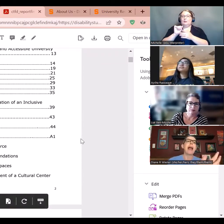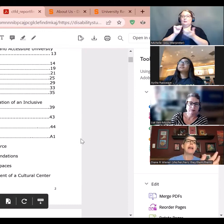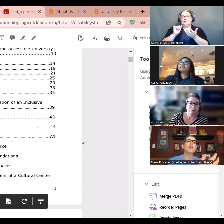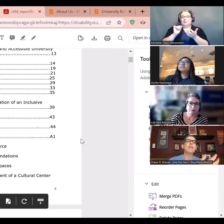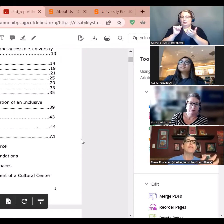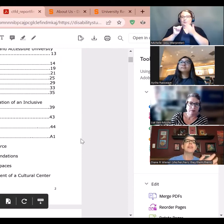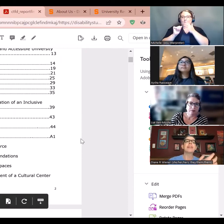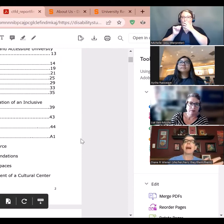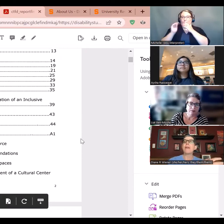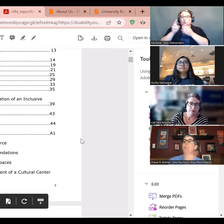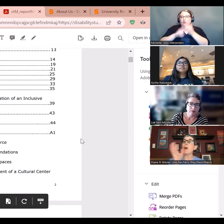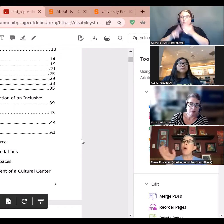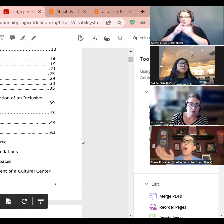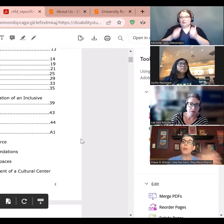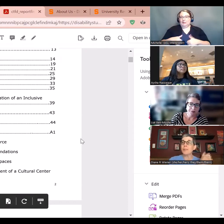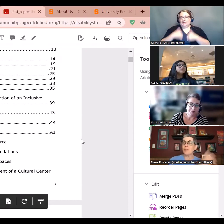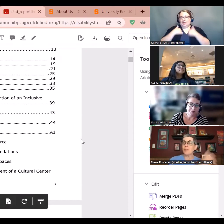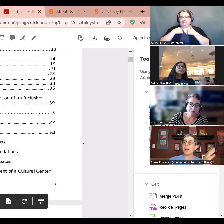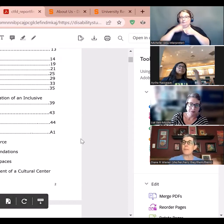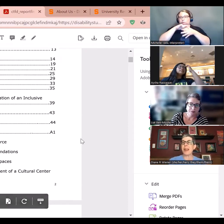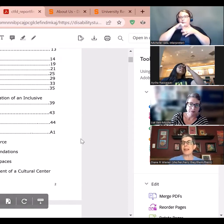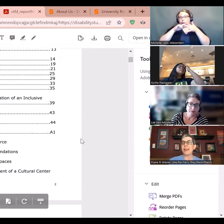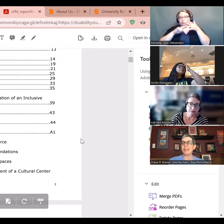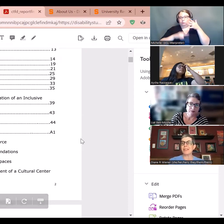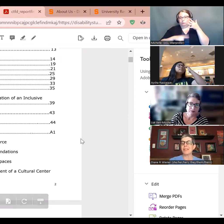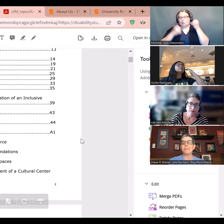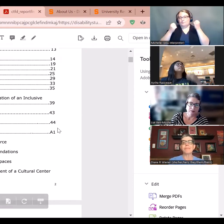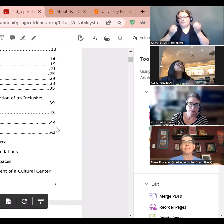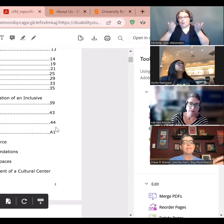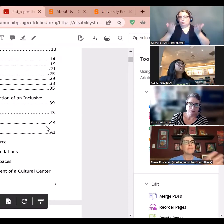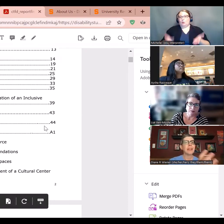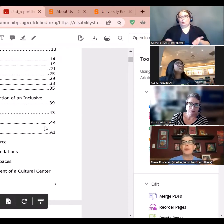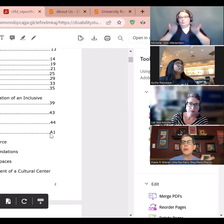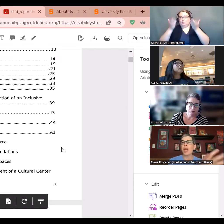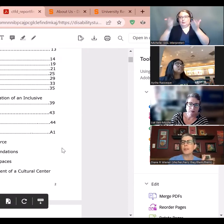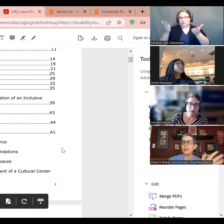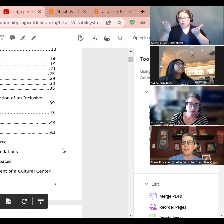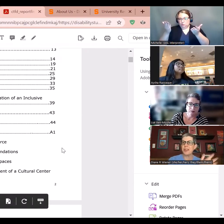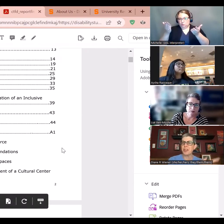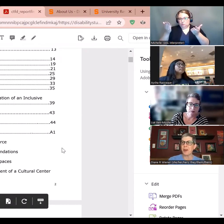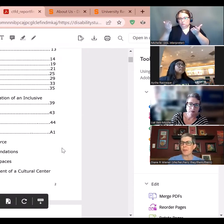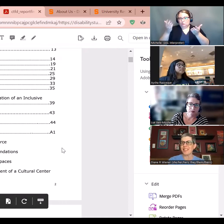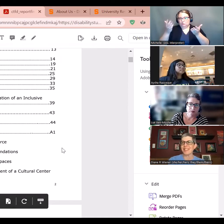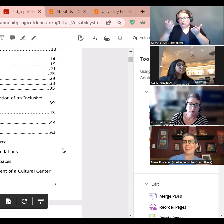and university life with a whole list of recommendations. If you could unscreen share for a second,